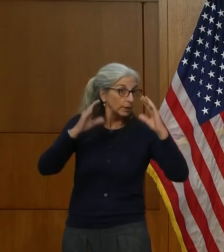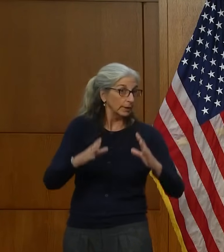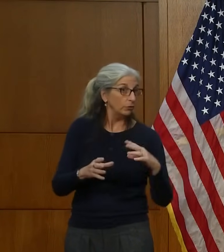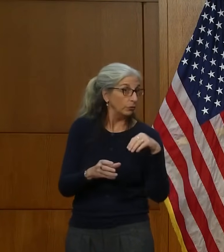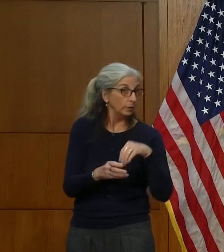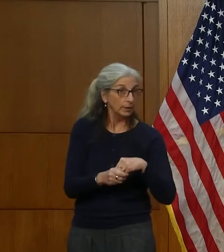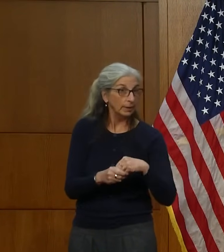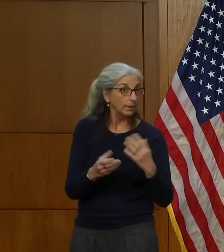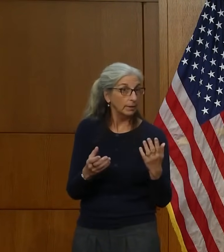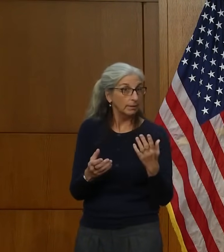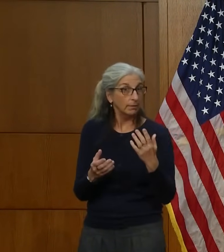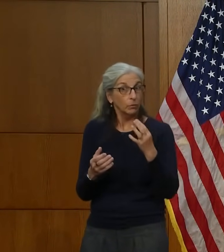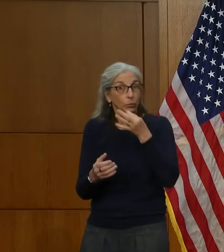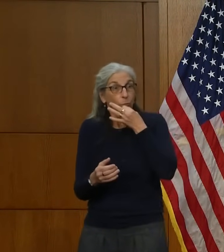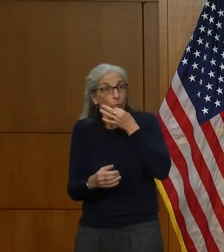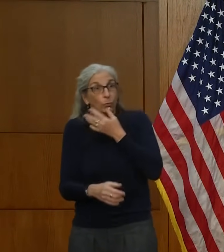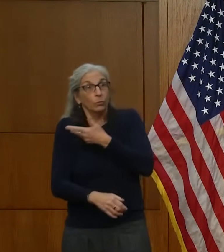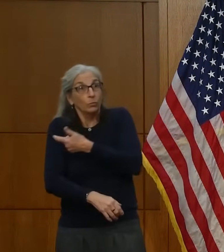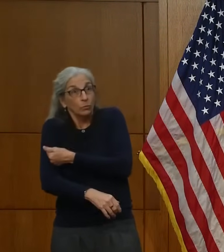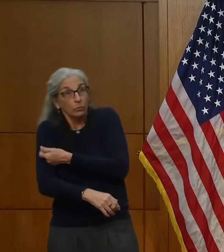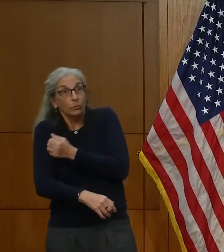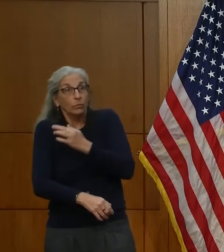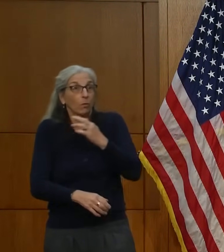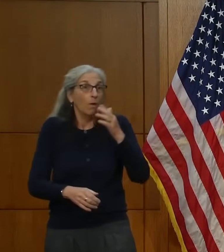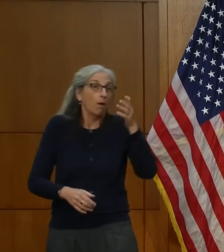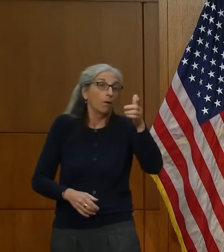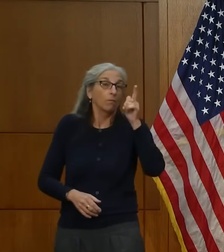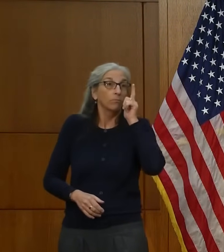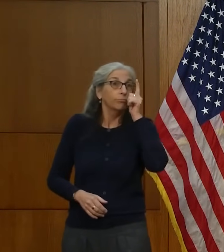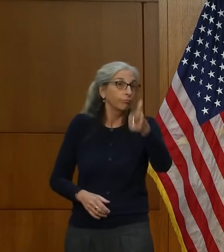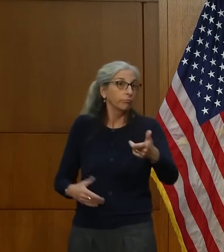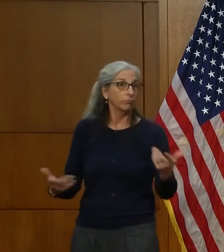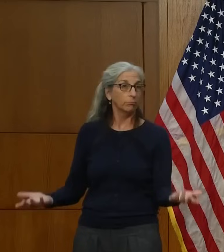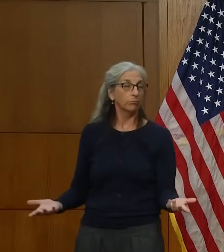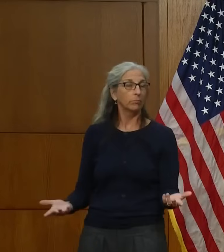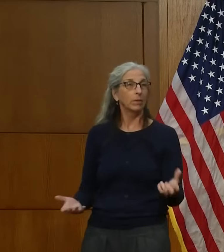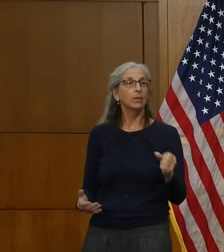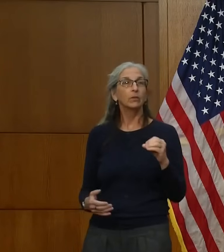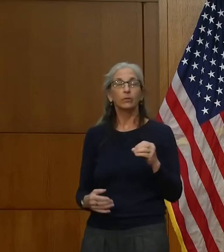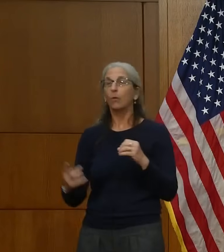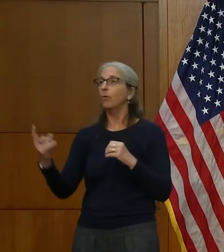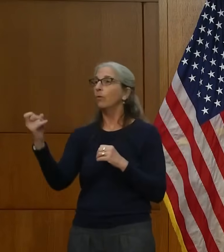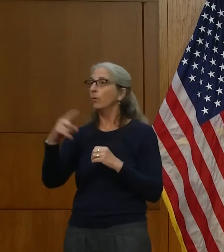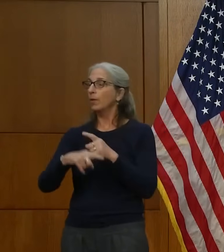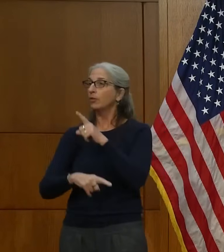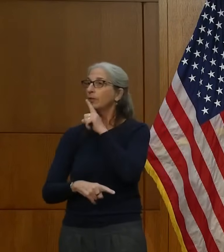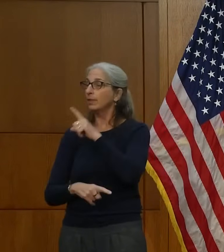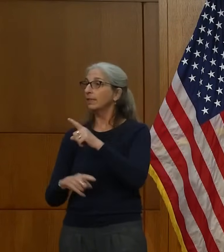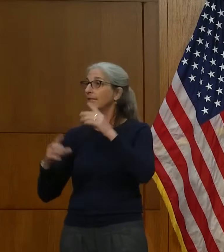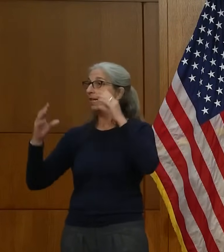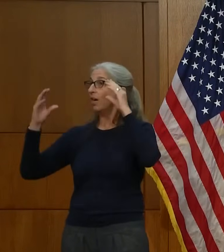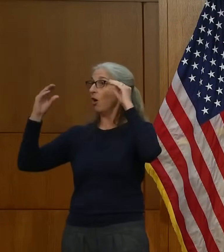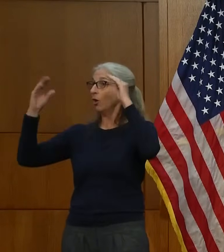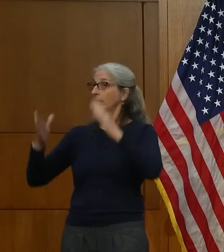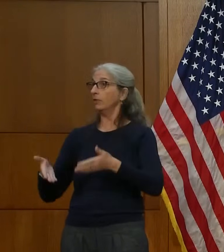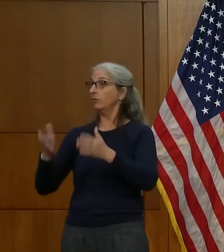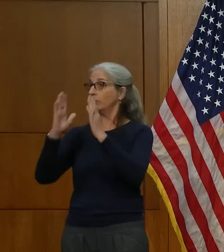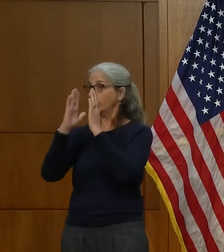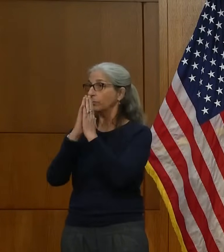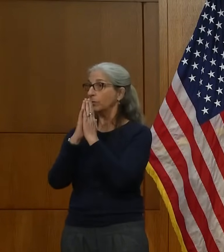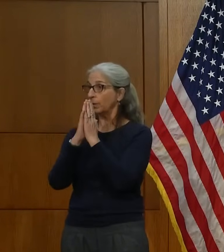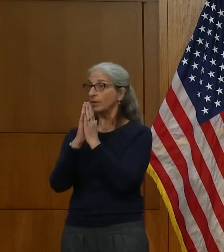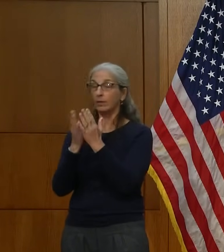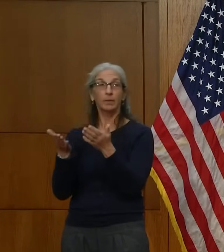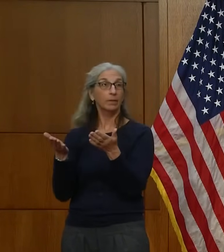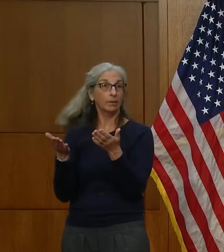REQUESTER INQUIRIES ABOUT THAT